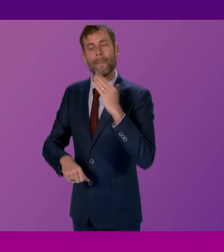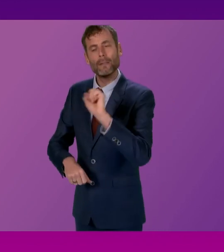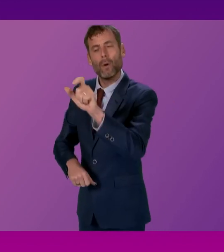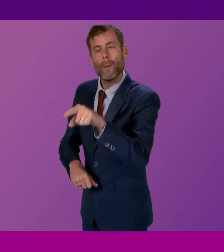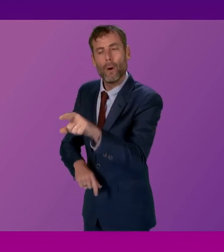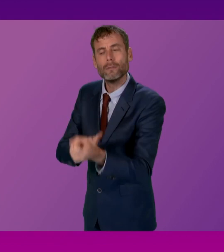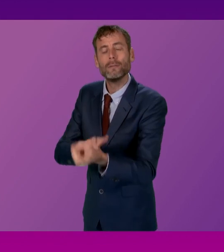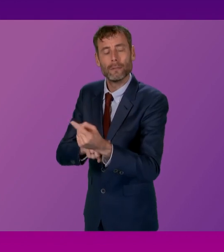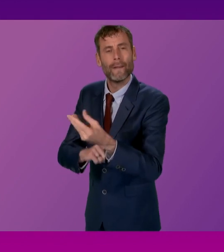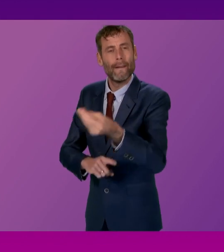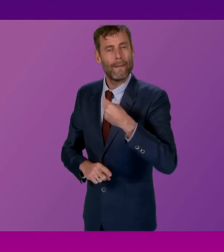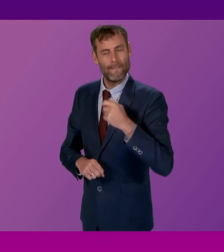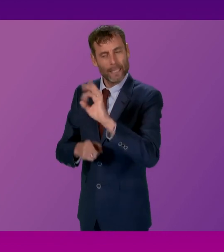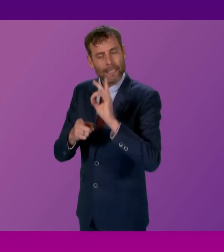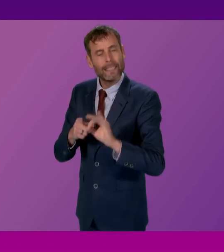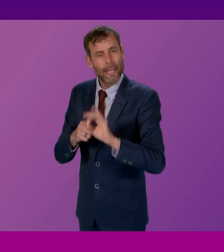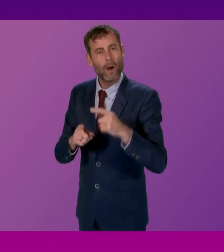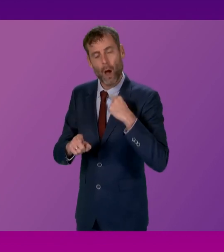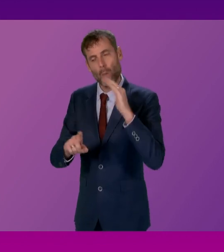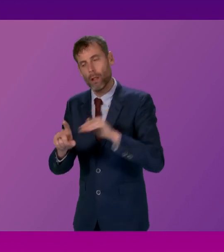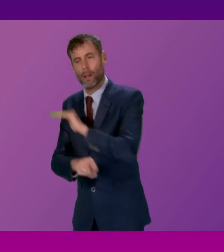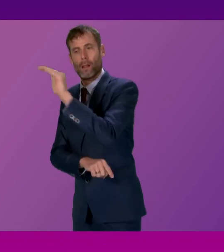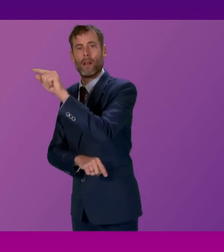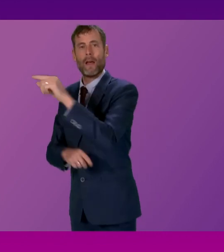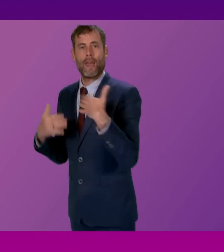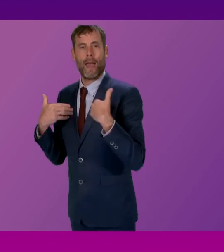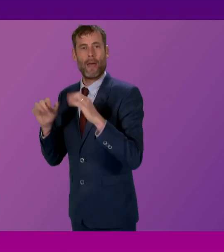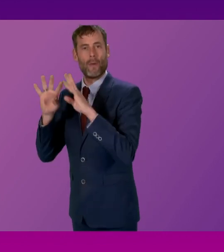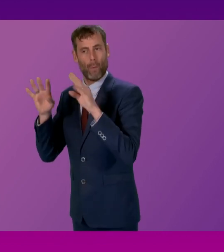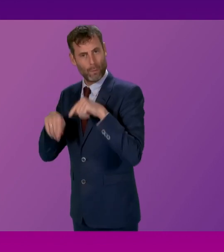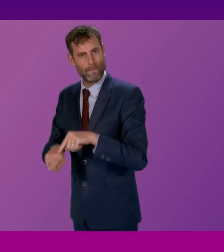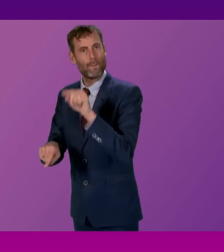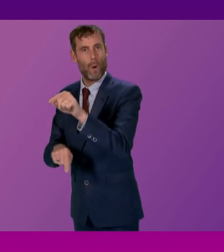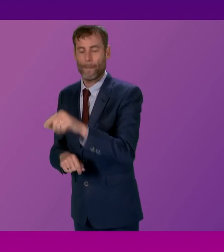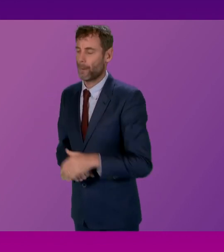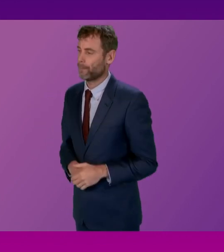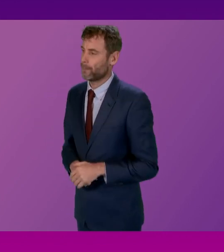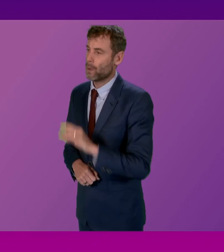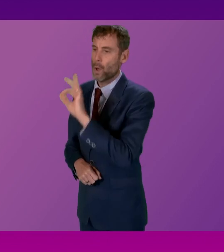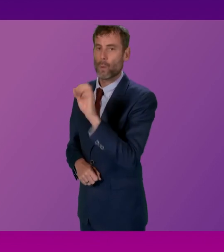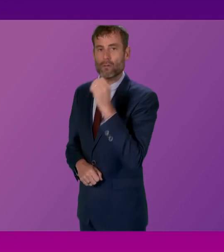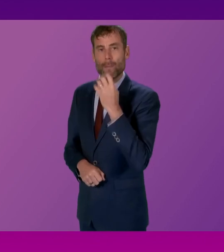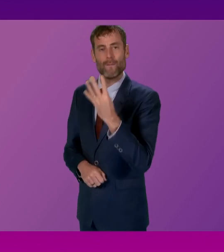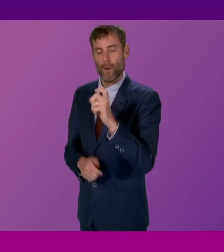liaise with the health board to see whether anything further can be done.